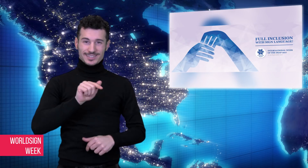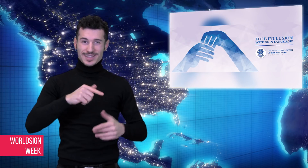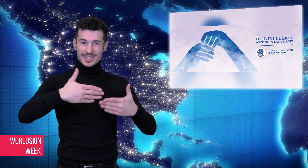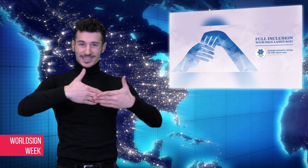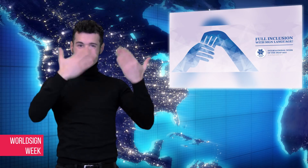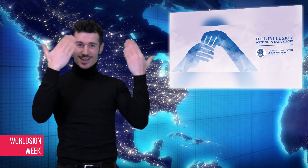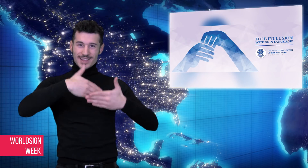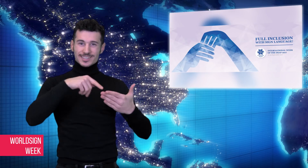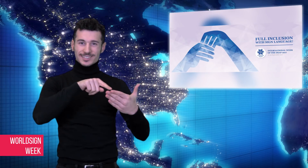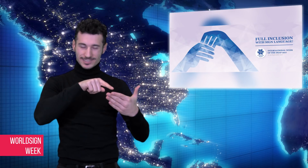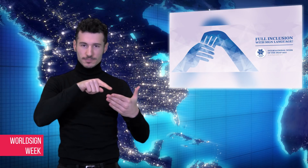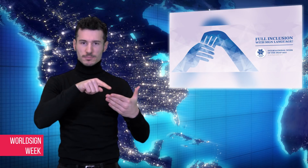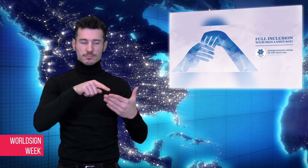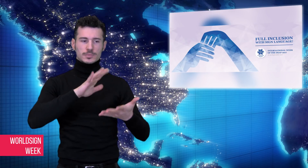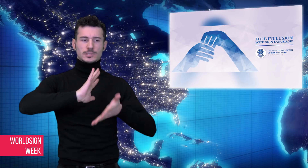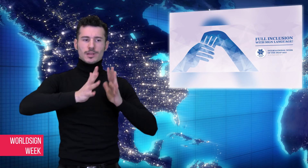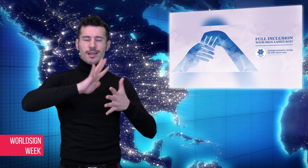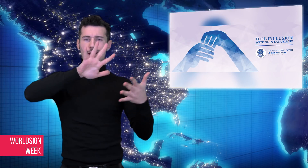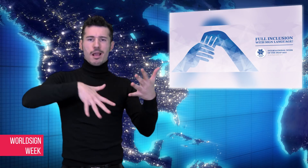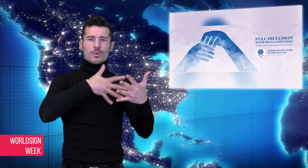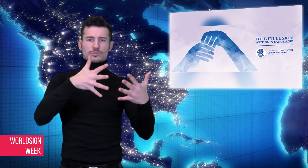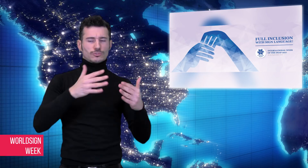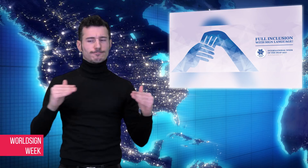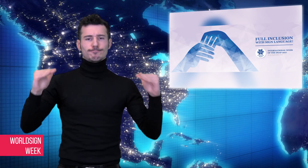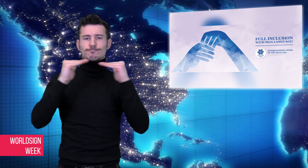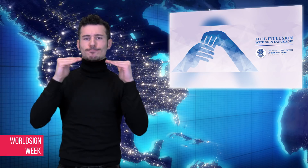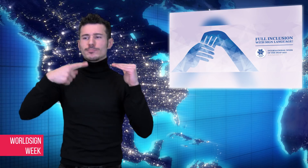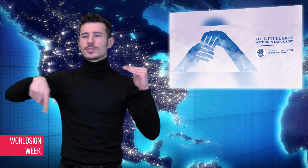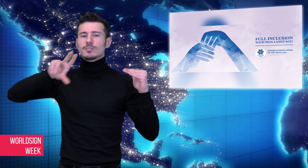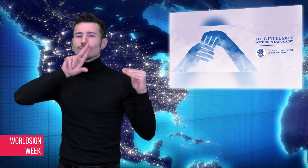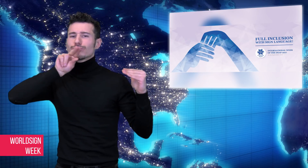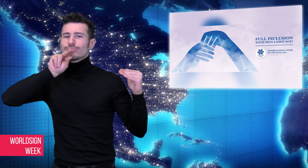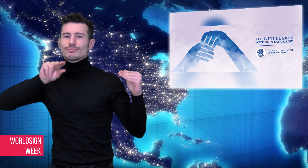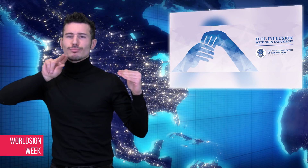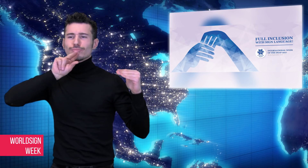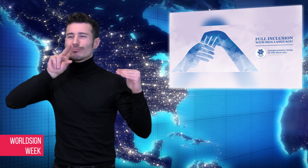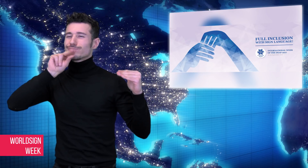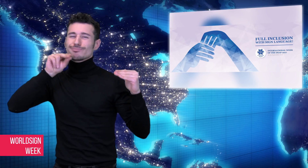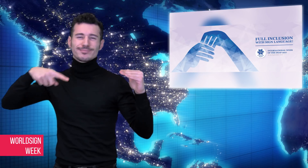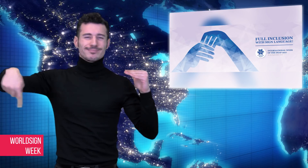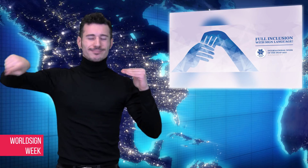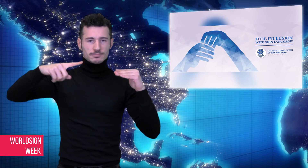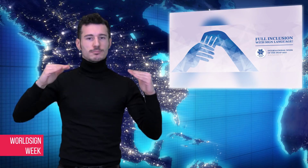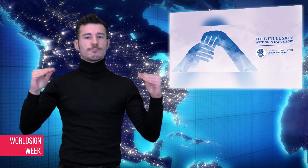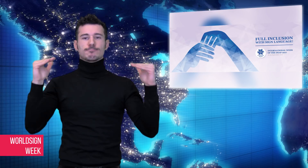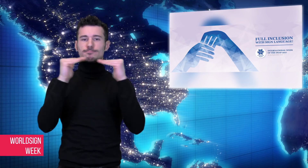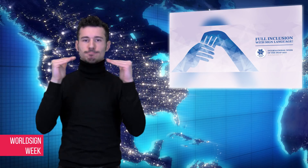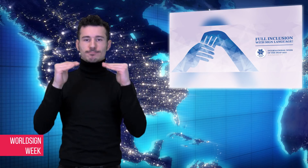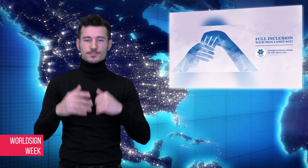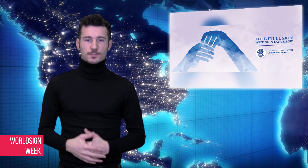year, sign languages would be promoted as being equal to spoken languages.